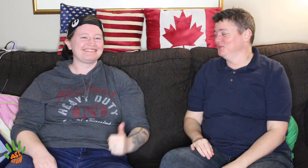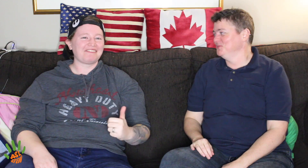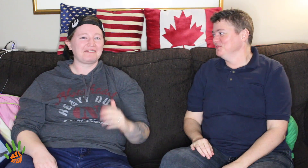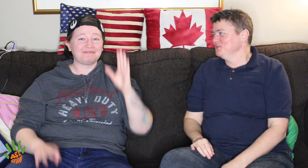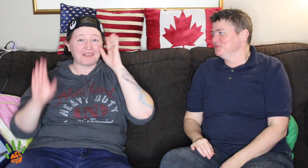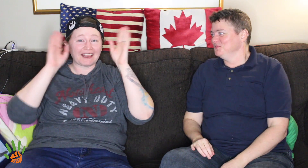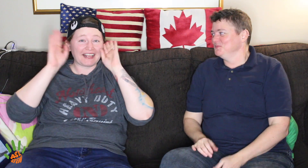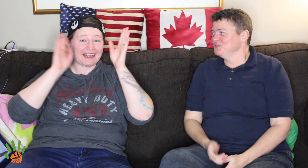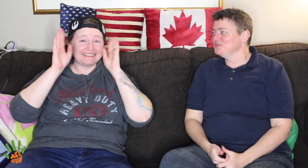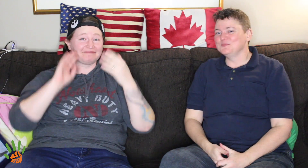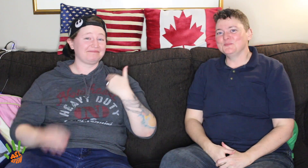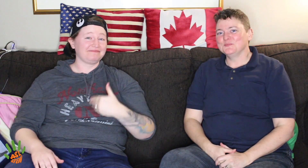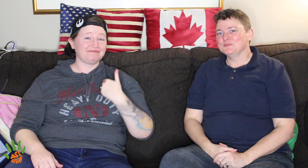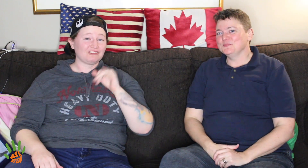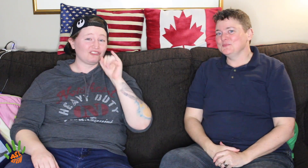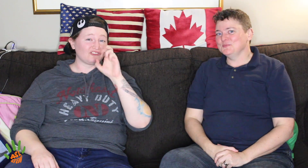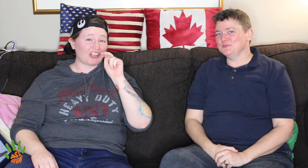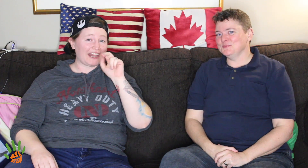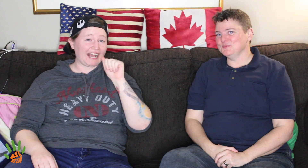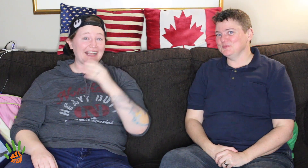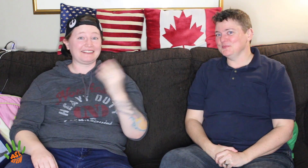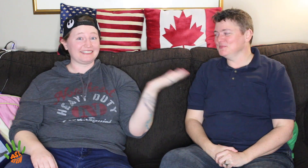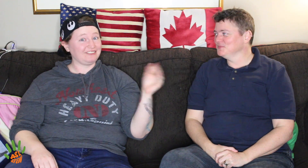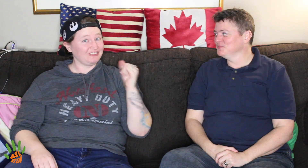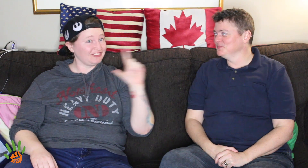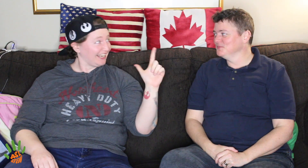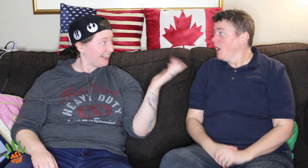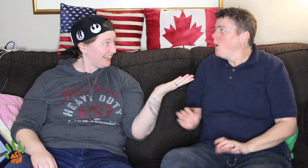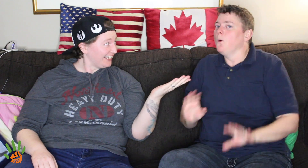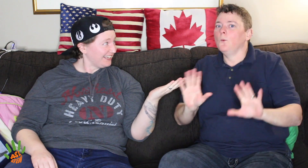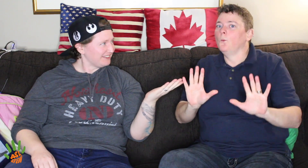[J] Hello, I'm Jenna and this is Jill!